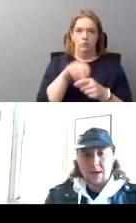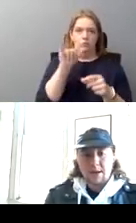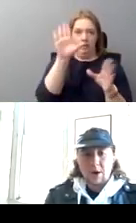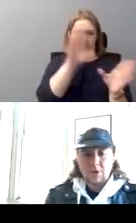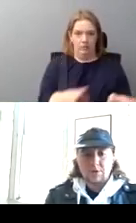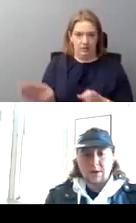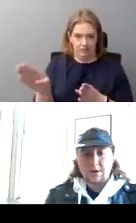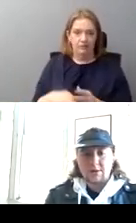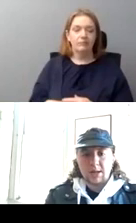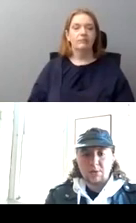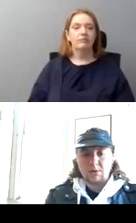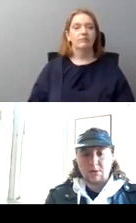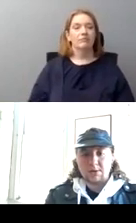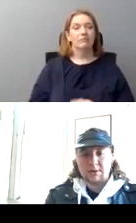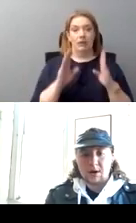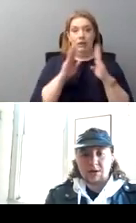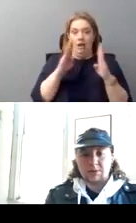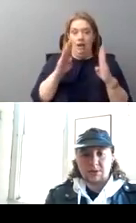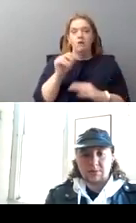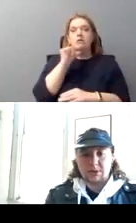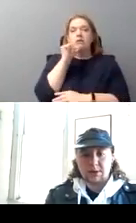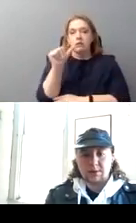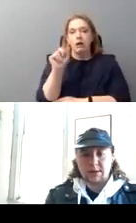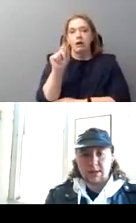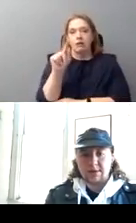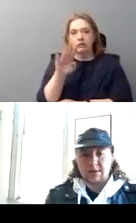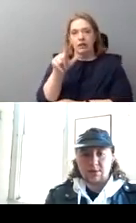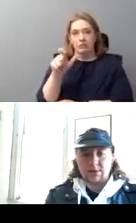The house was very unstable due to the toxic materials that David used,